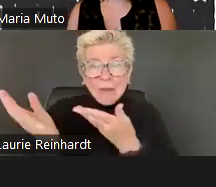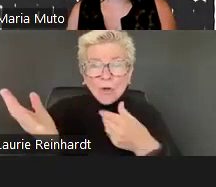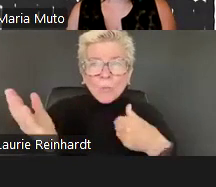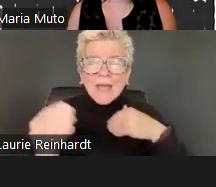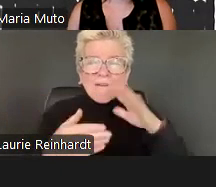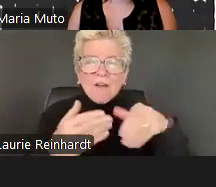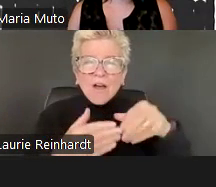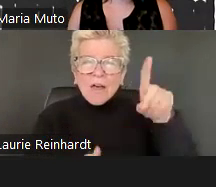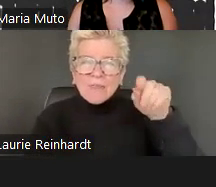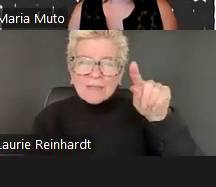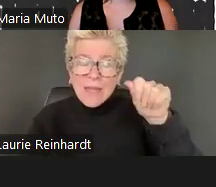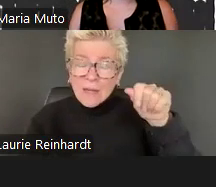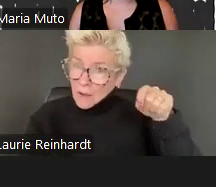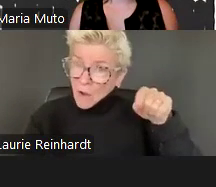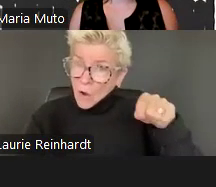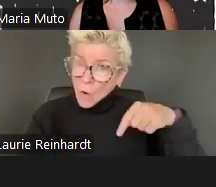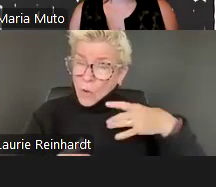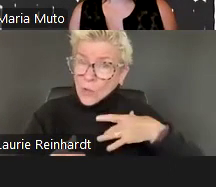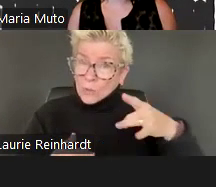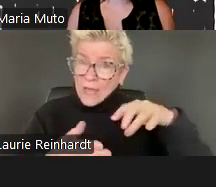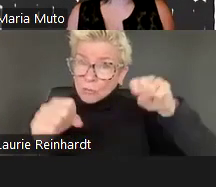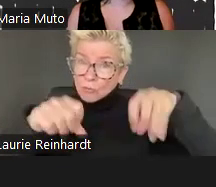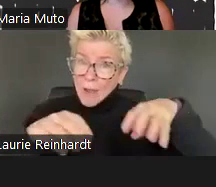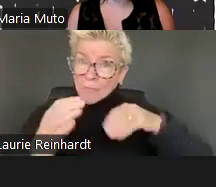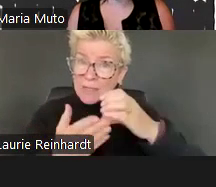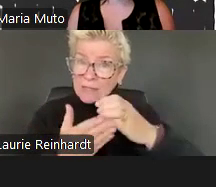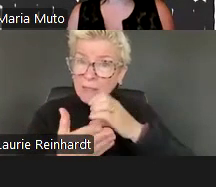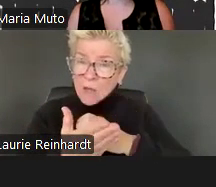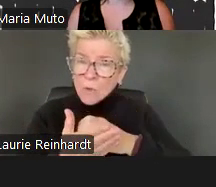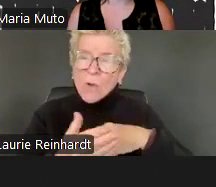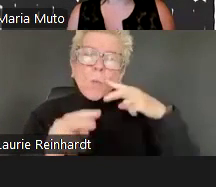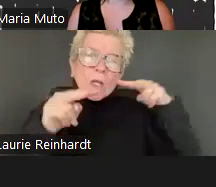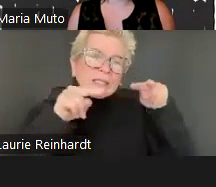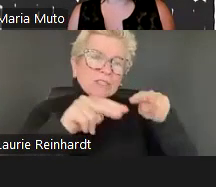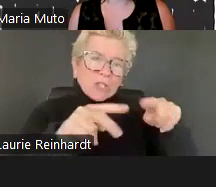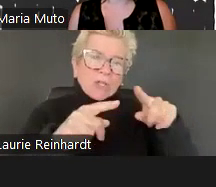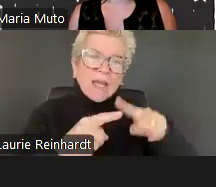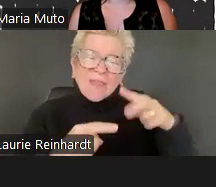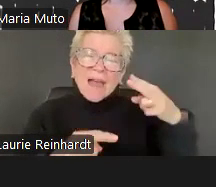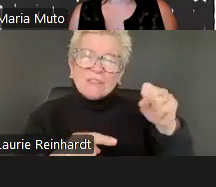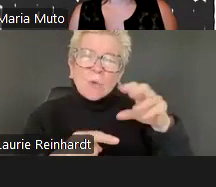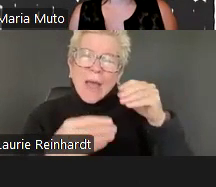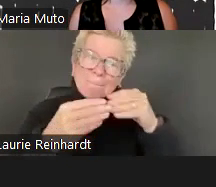you want to drop this class, let's go look at your High School and Beyond plan. Let's see